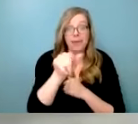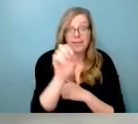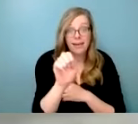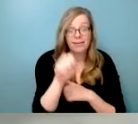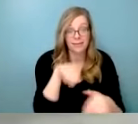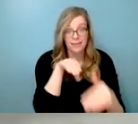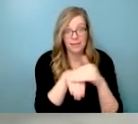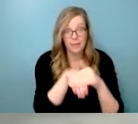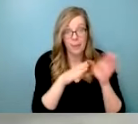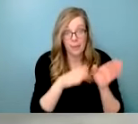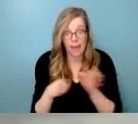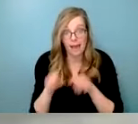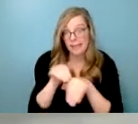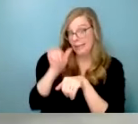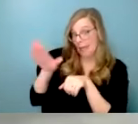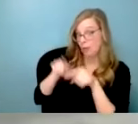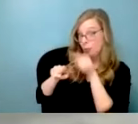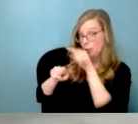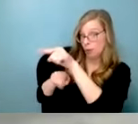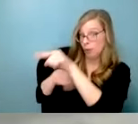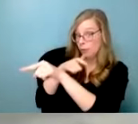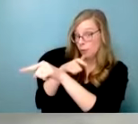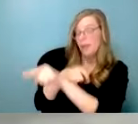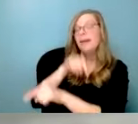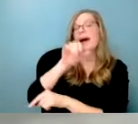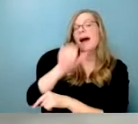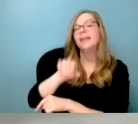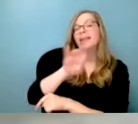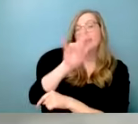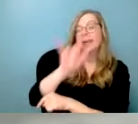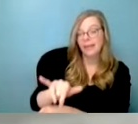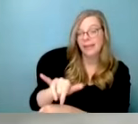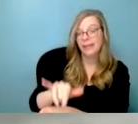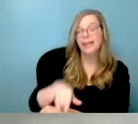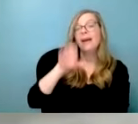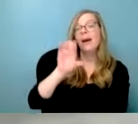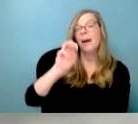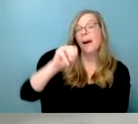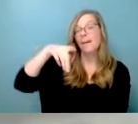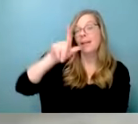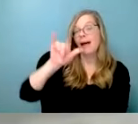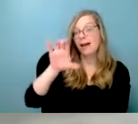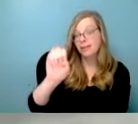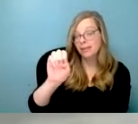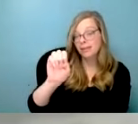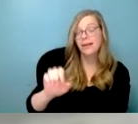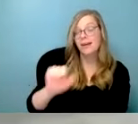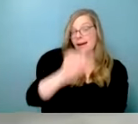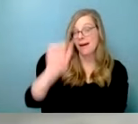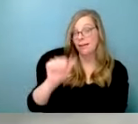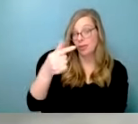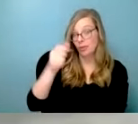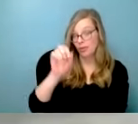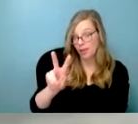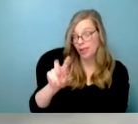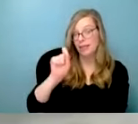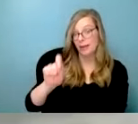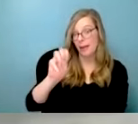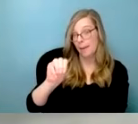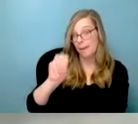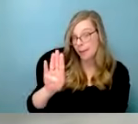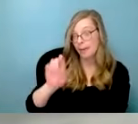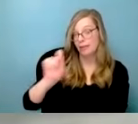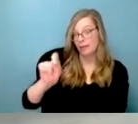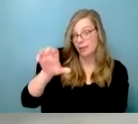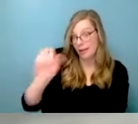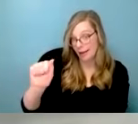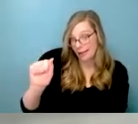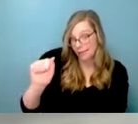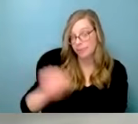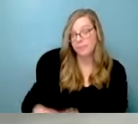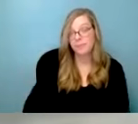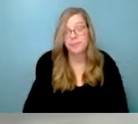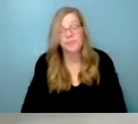to accessibility compliance secretariat by email at accessibility compliance at gob.mb.ca